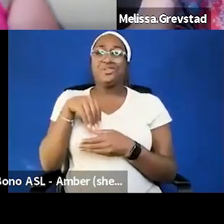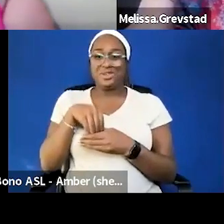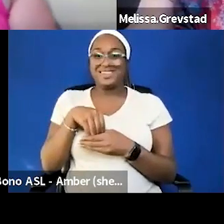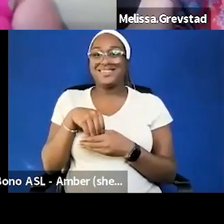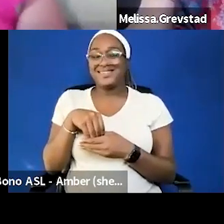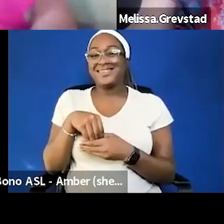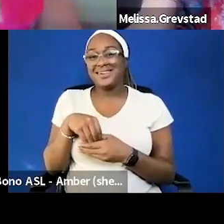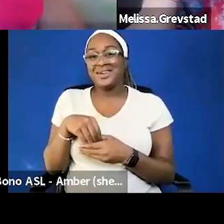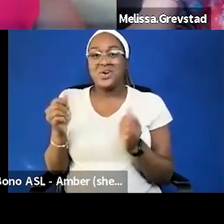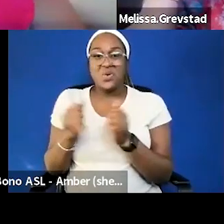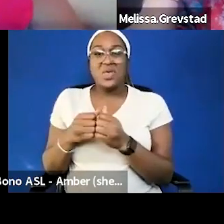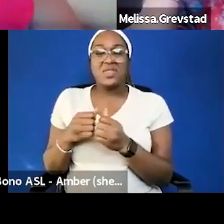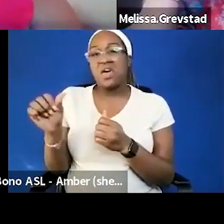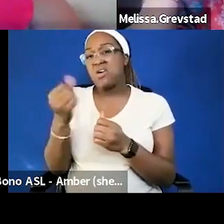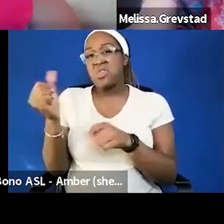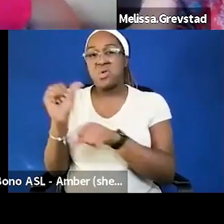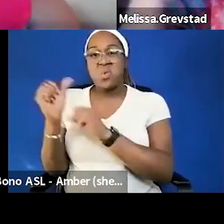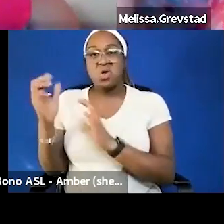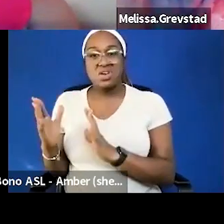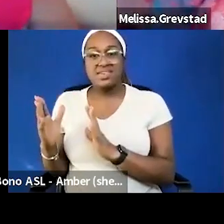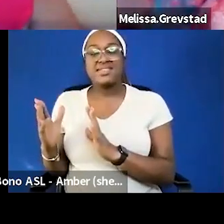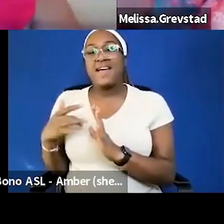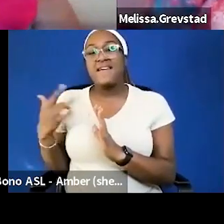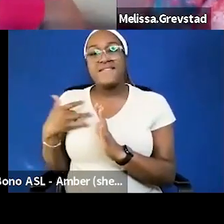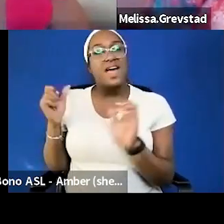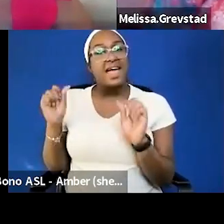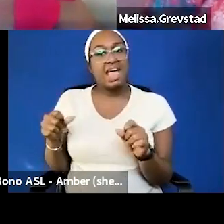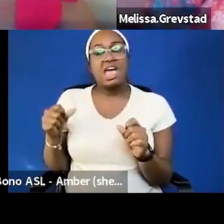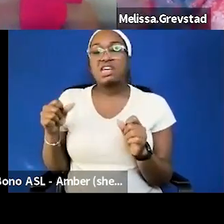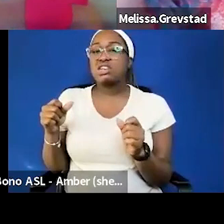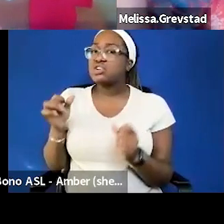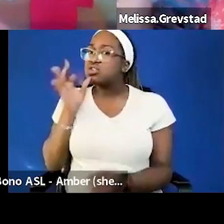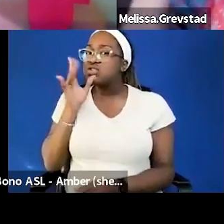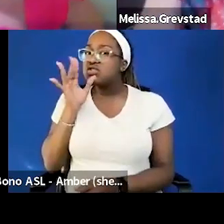and with my colleagues and have always felt like I could talk about my personal experiences,